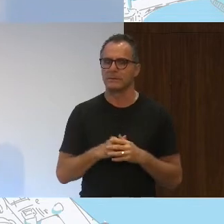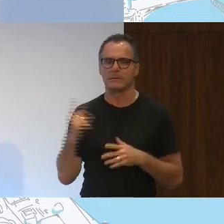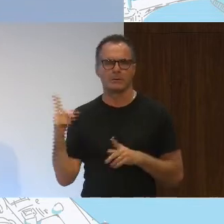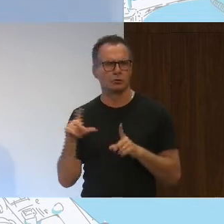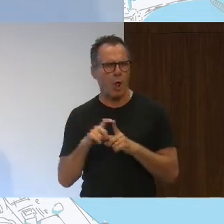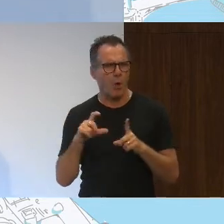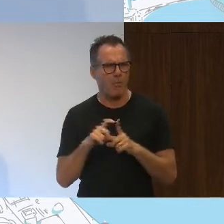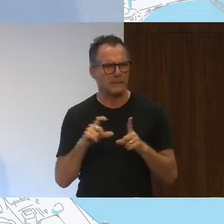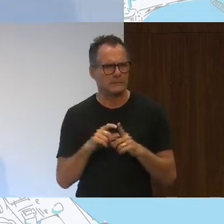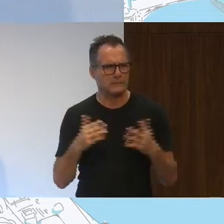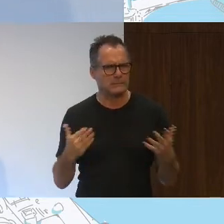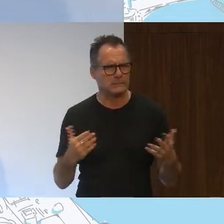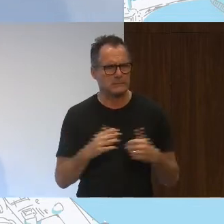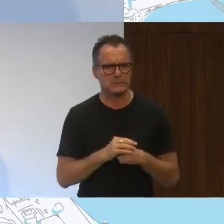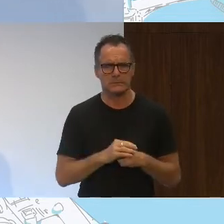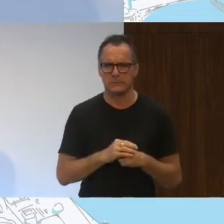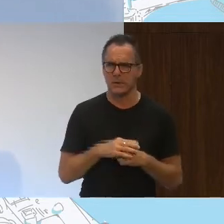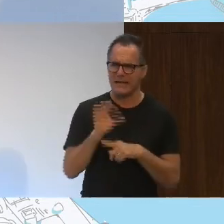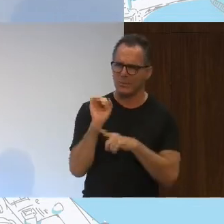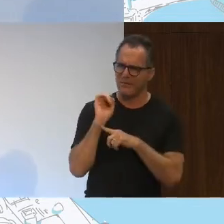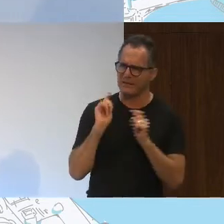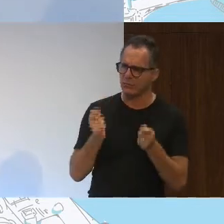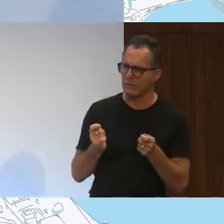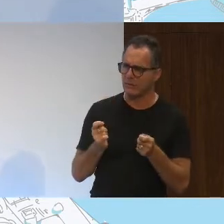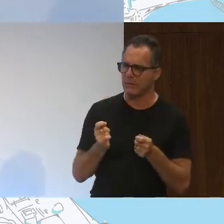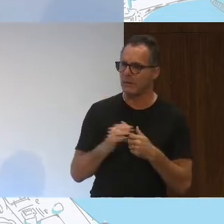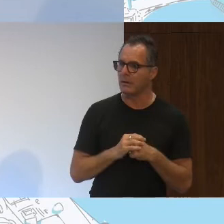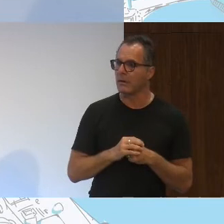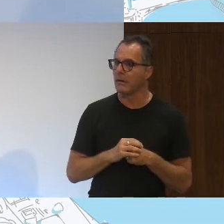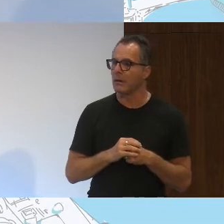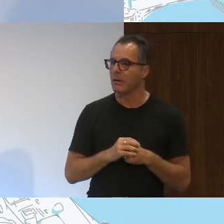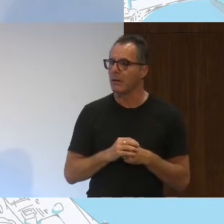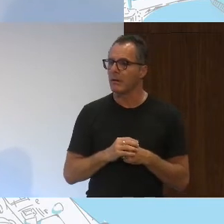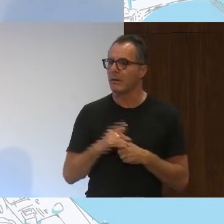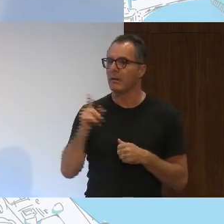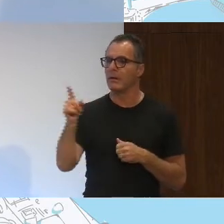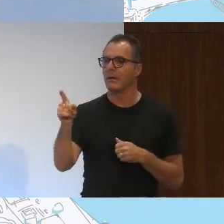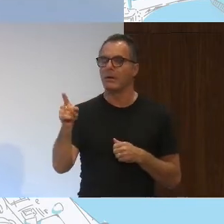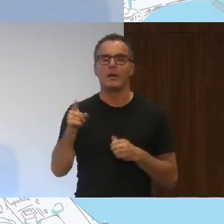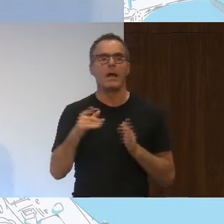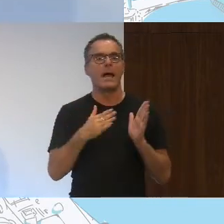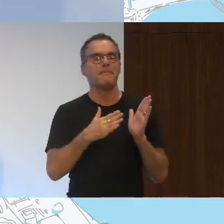What’s the other name for it? Right. Okay.